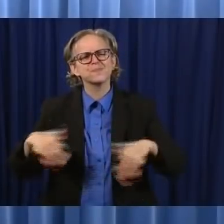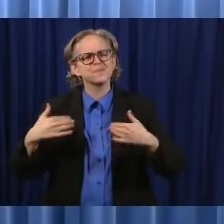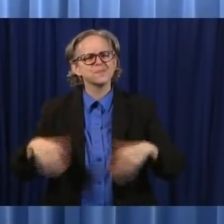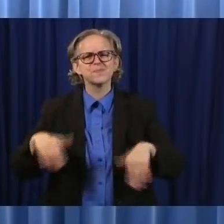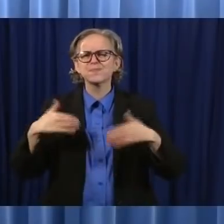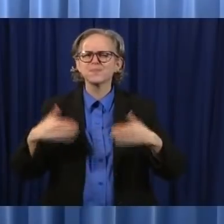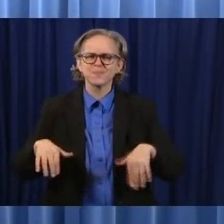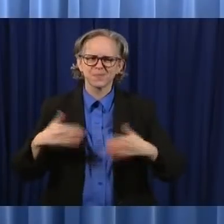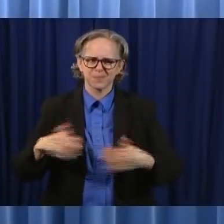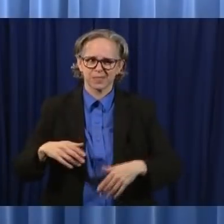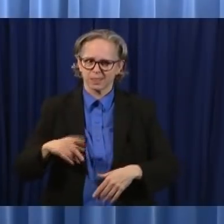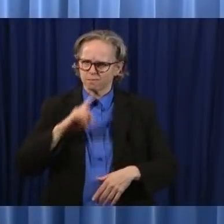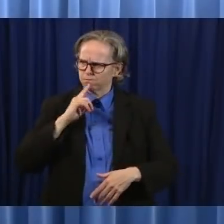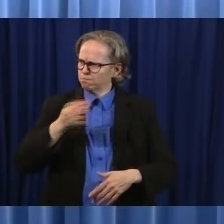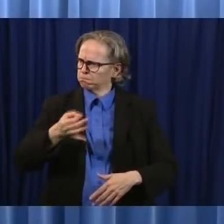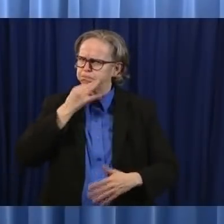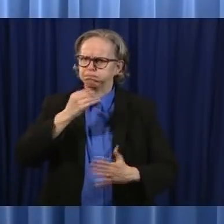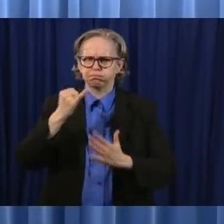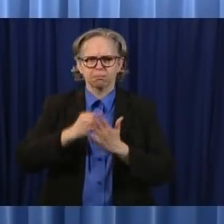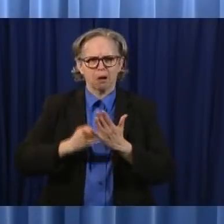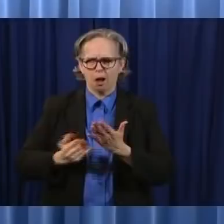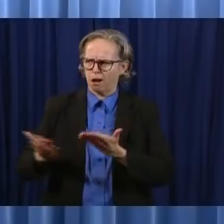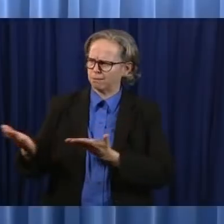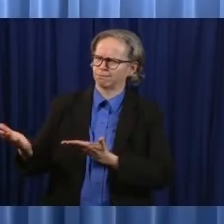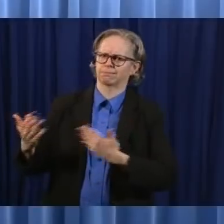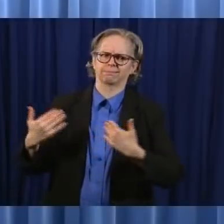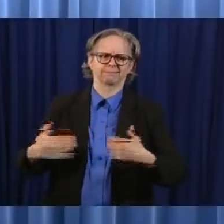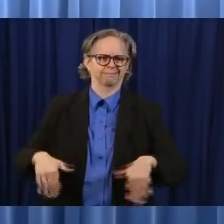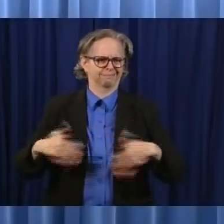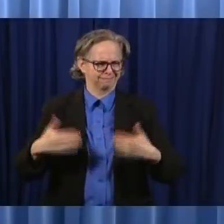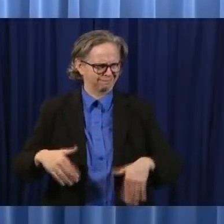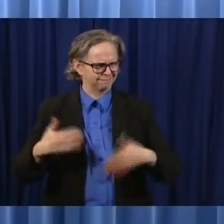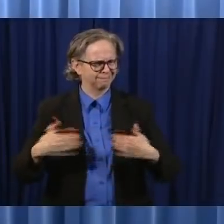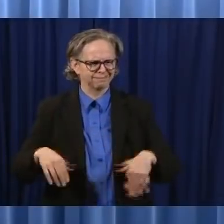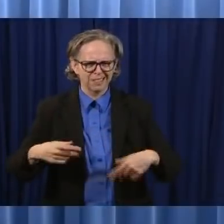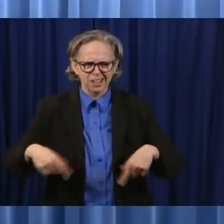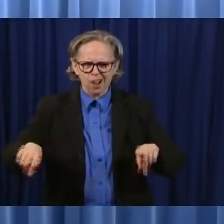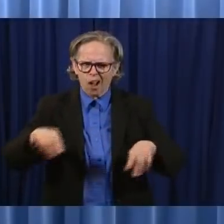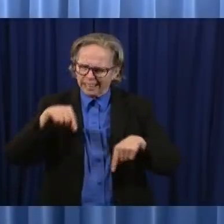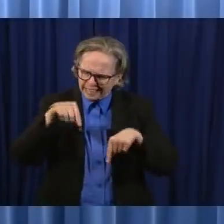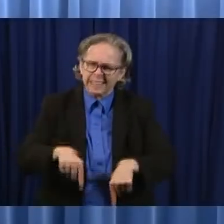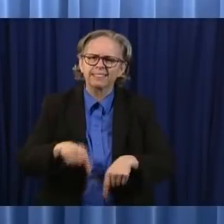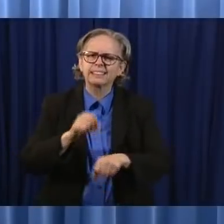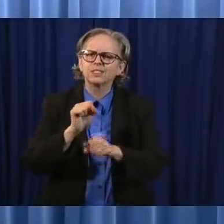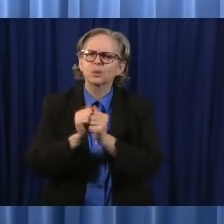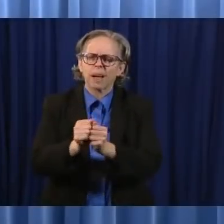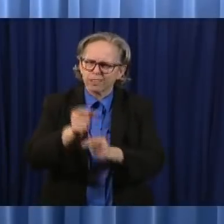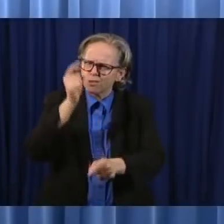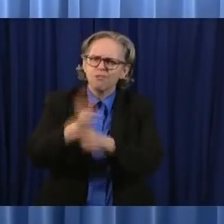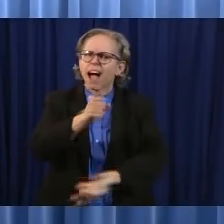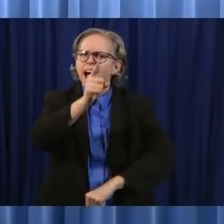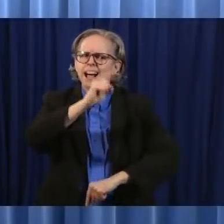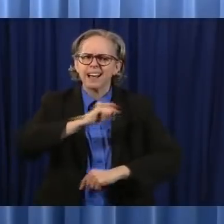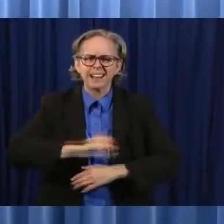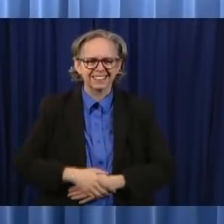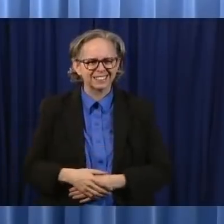TO KIA PEEBLES BLACK MEN AND EIGHTH GRADER AT PAUL LITCHFIELD COMMUNITY LEARNING CENTER CREATED THE STRONG. SO CONGRATULATIONS TO A. SHE CERTAINLY IS QUITE AN ARTIST.